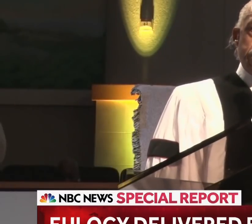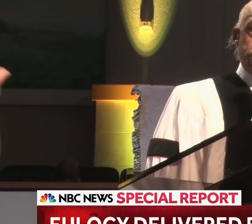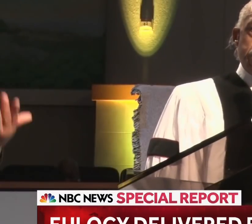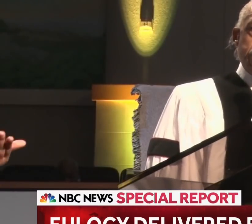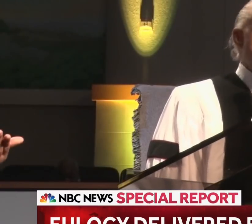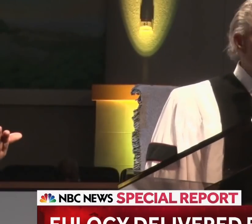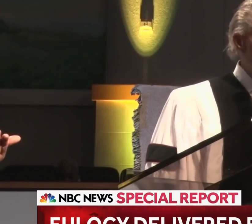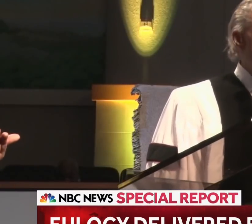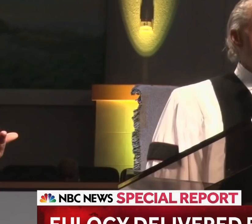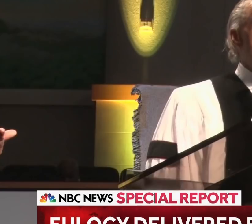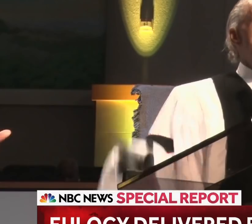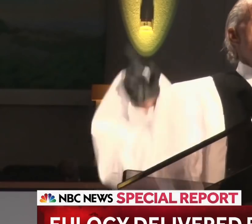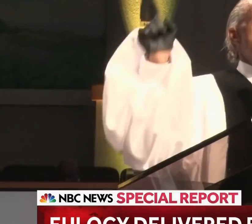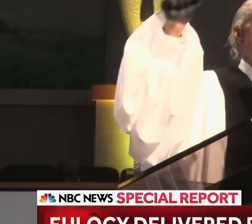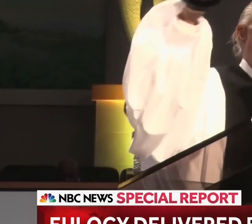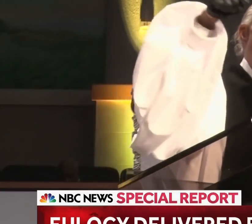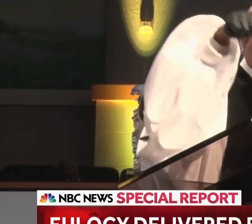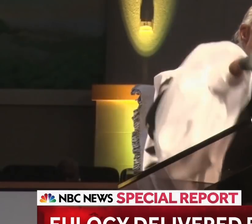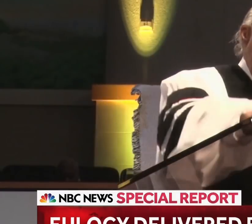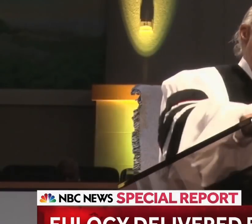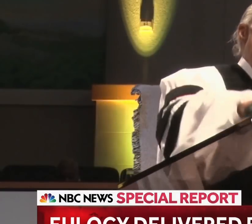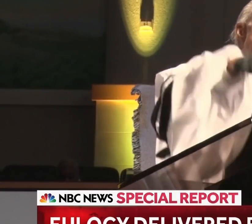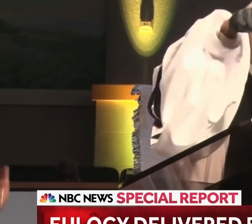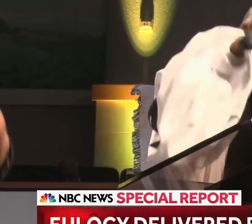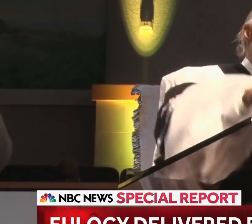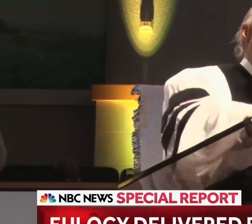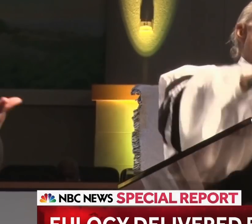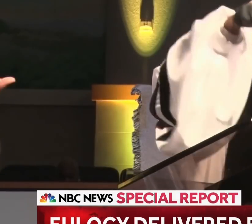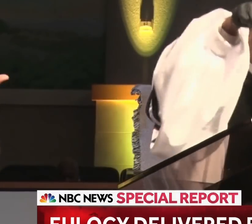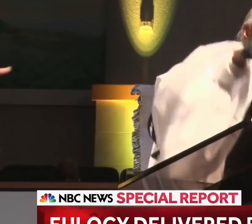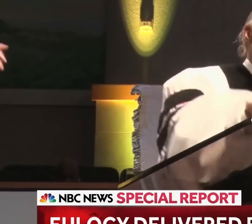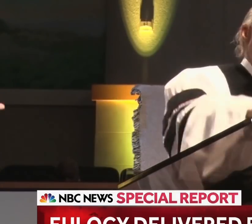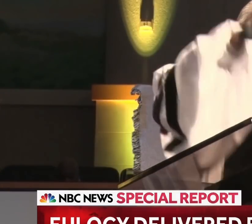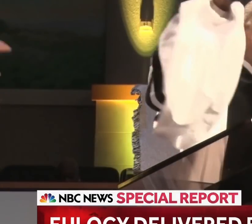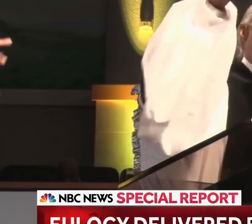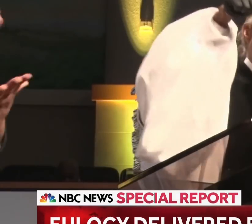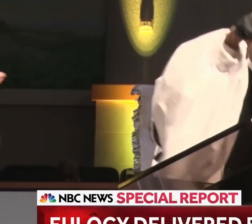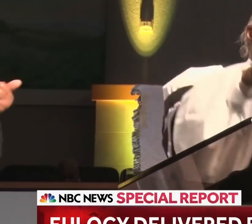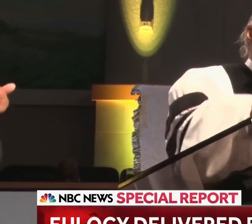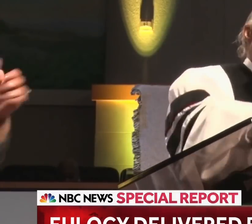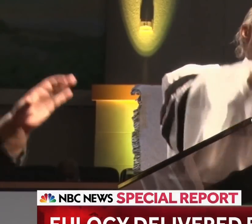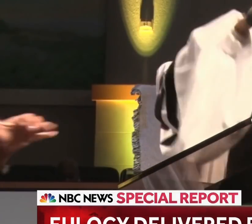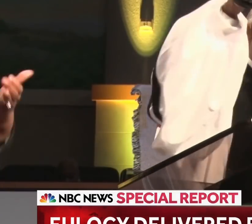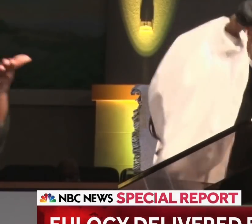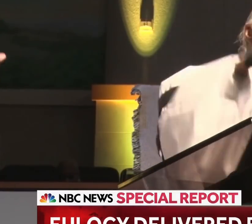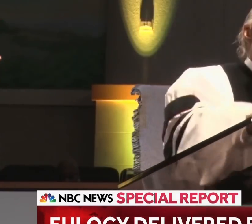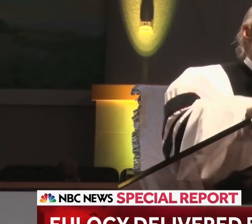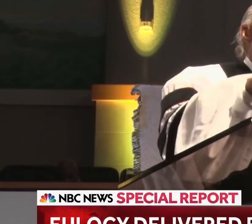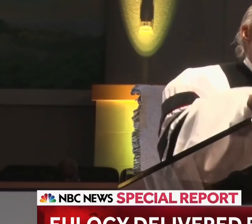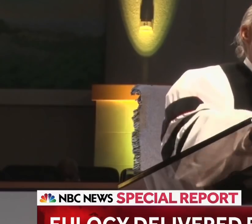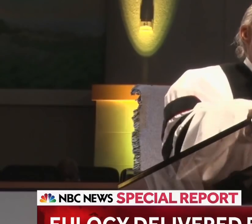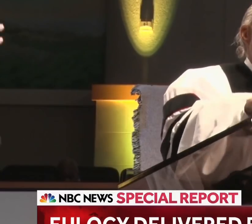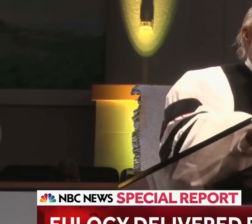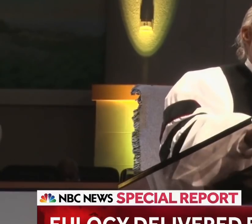TALKING ABOUT YOU’RE SORRY? NEVER MIND THE VALUE OF OUR LIVES.